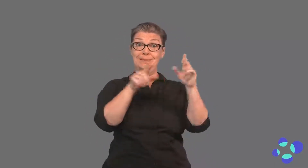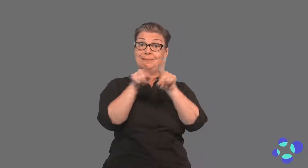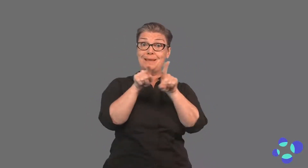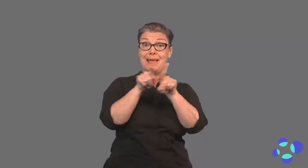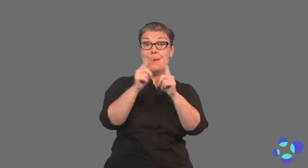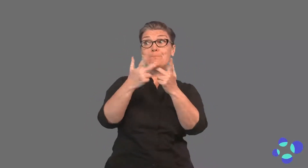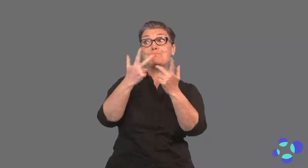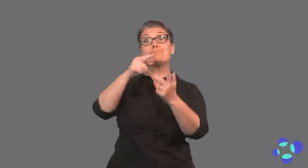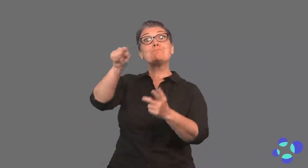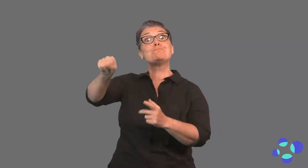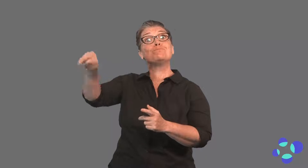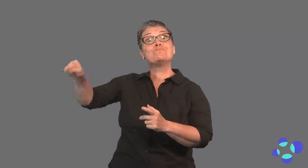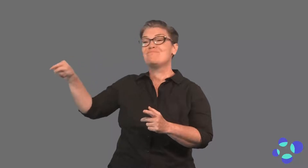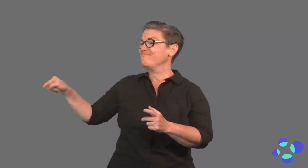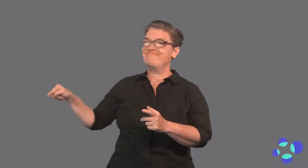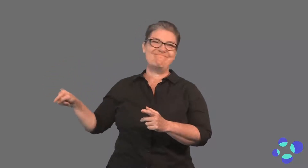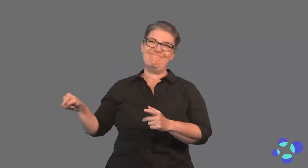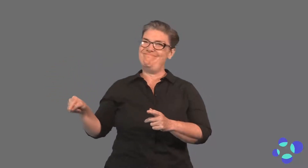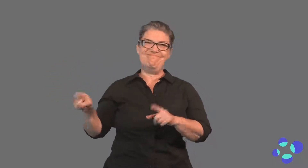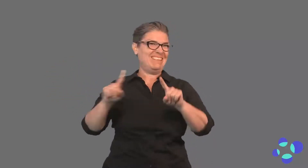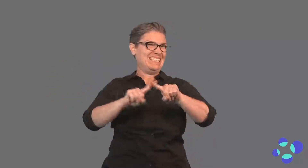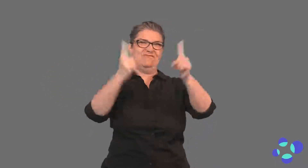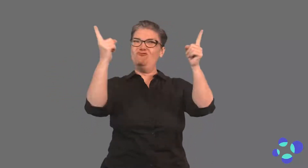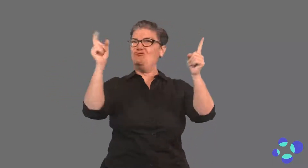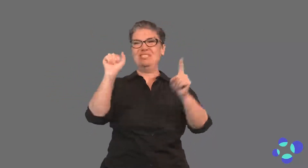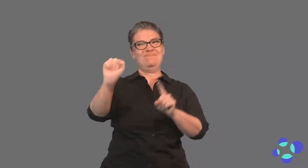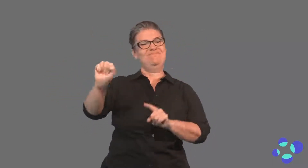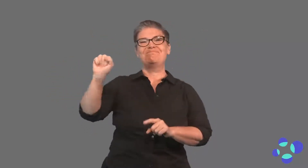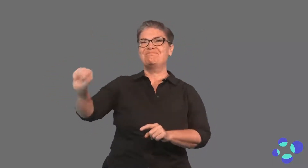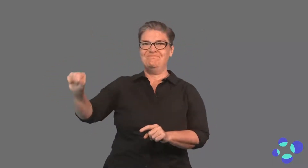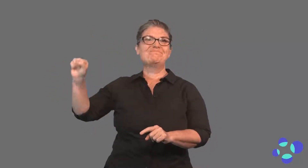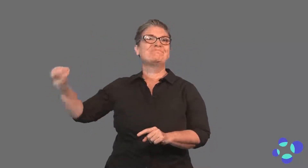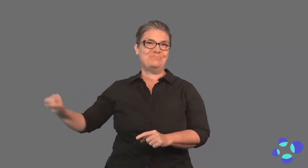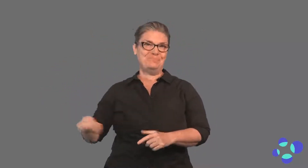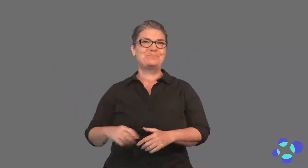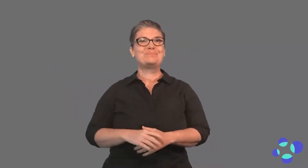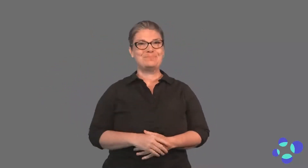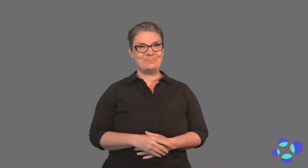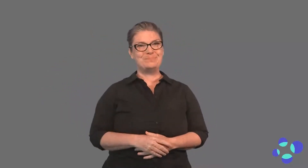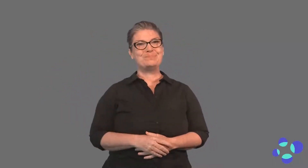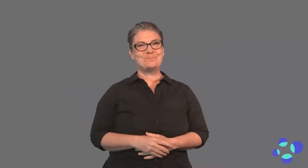Your goals and your plan are like no others. Everyone's plan is different.